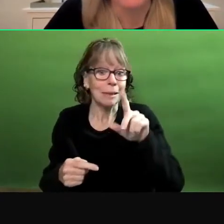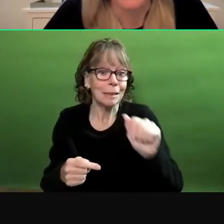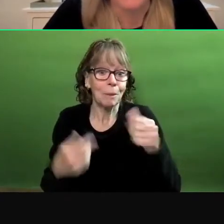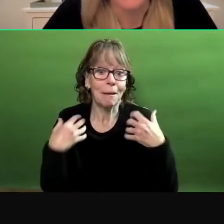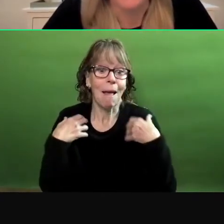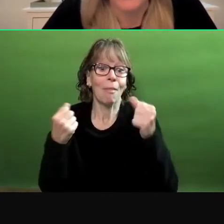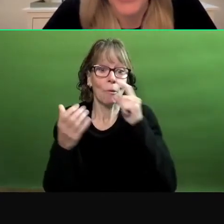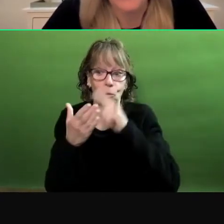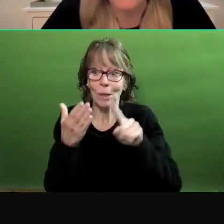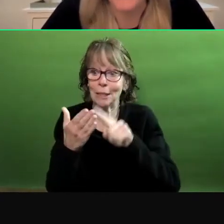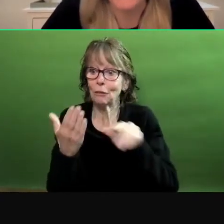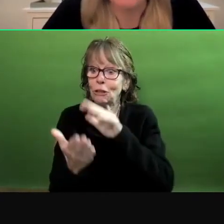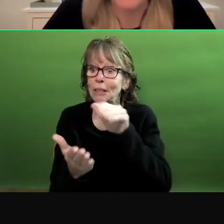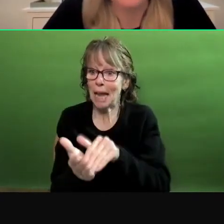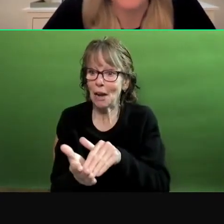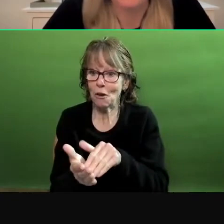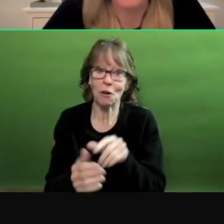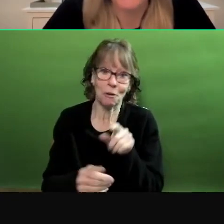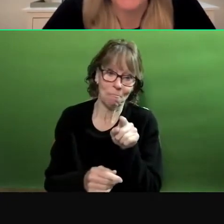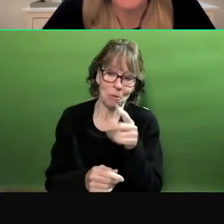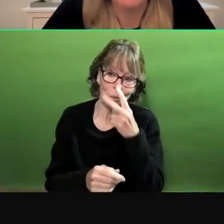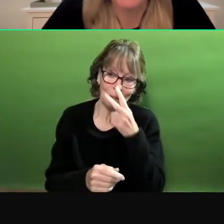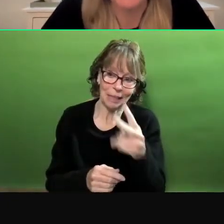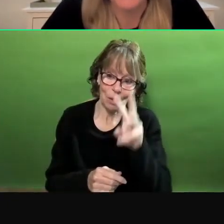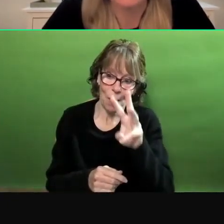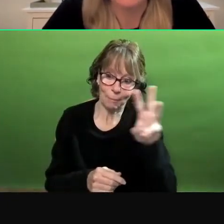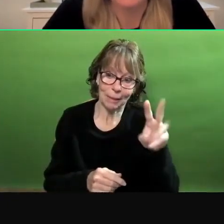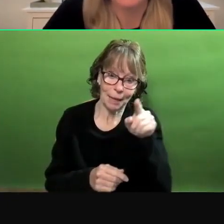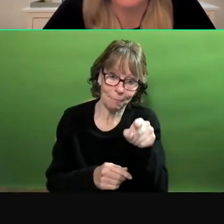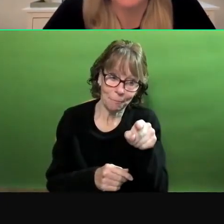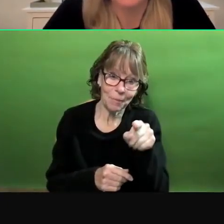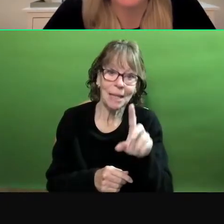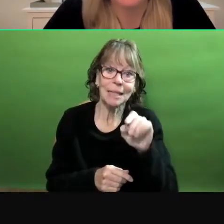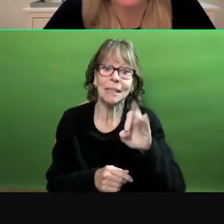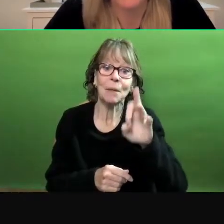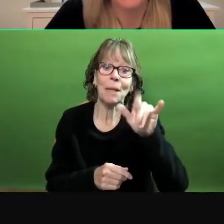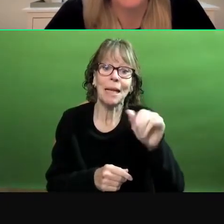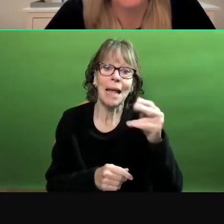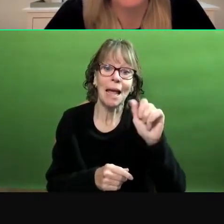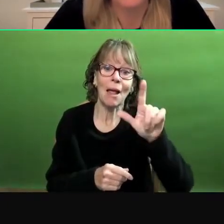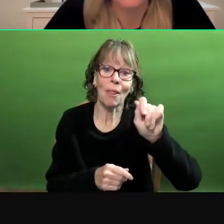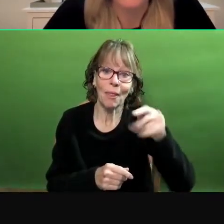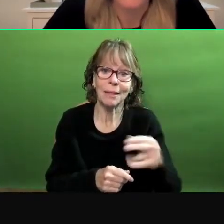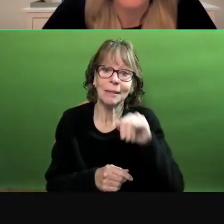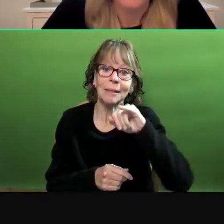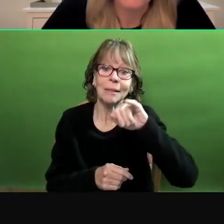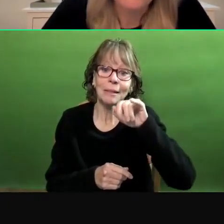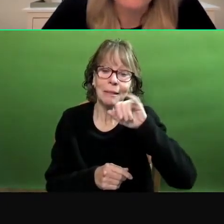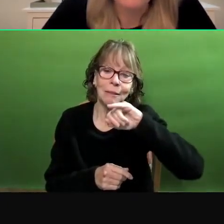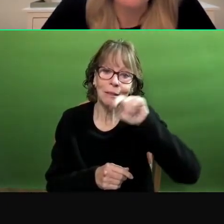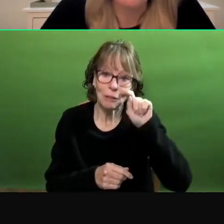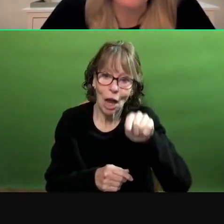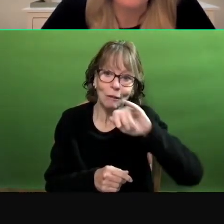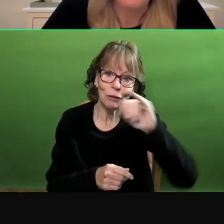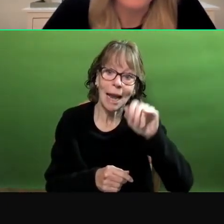I'm going to give one last plug for our website, disabilityhealth.jhu.edu. And also for the